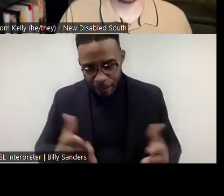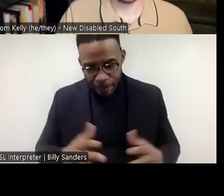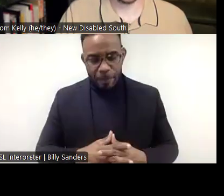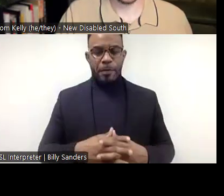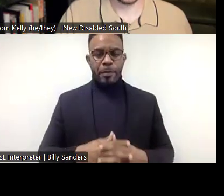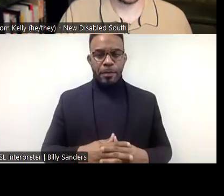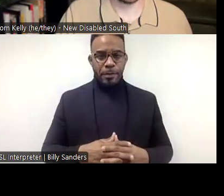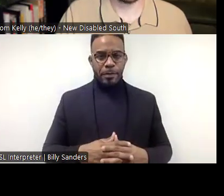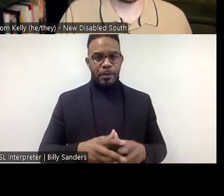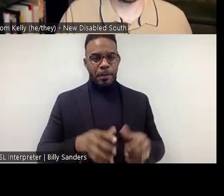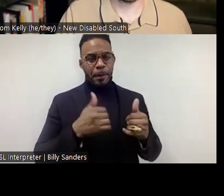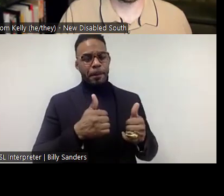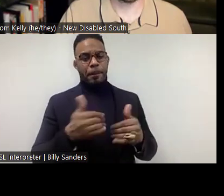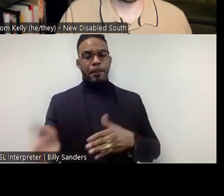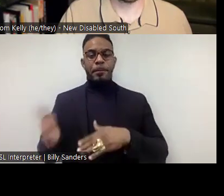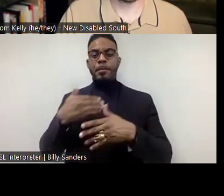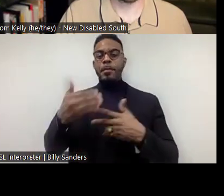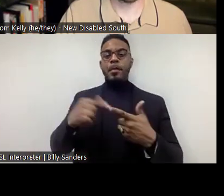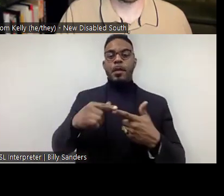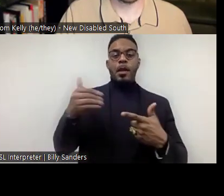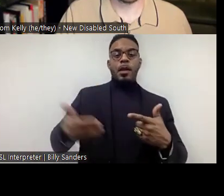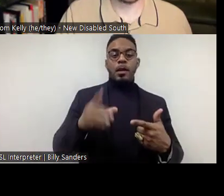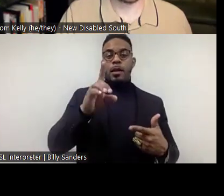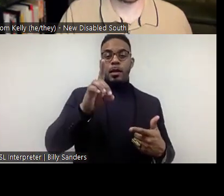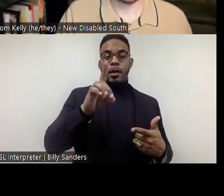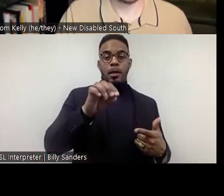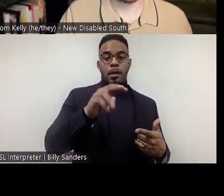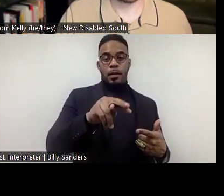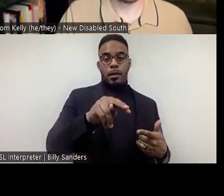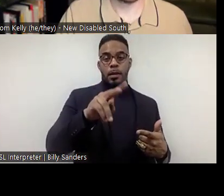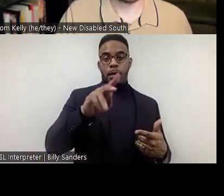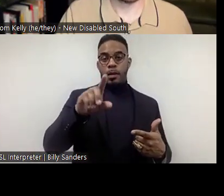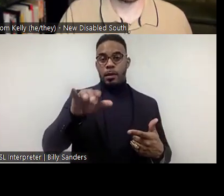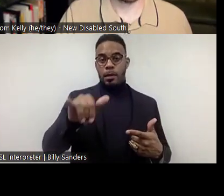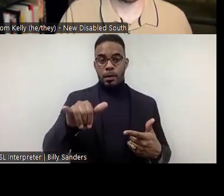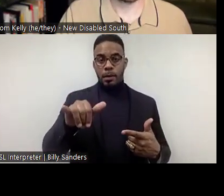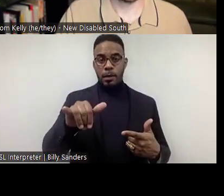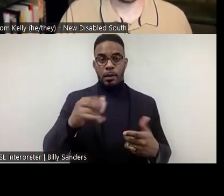we're lucky. But it's great to have you, Rachita, thank you for being here. All right. Next I'm going to introduce